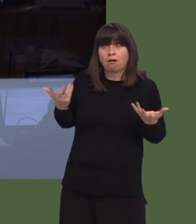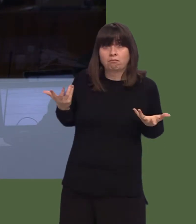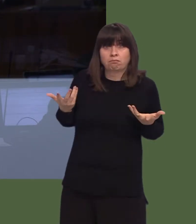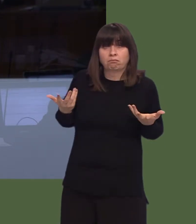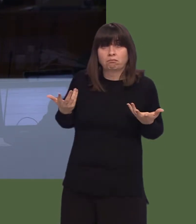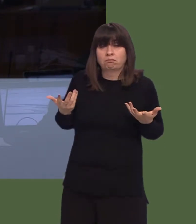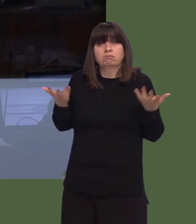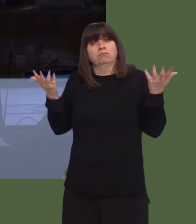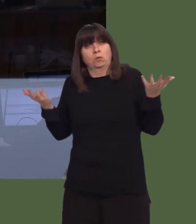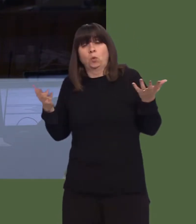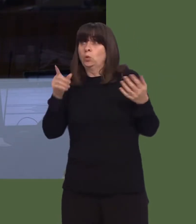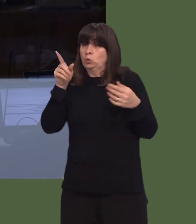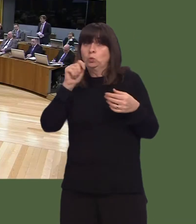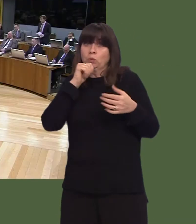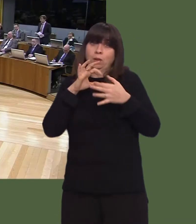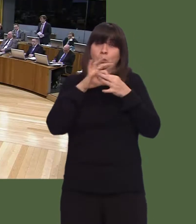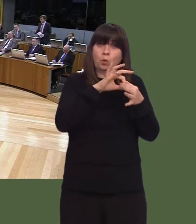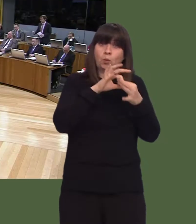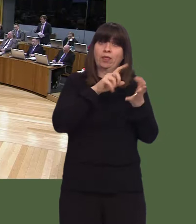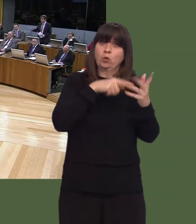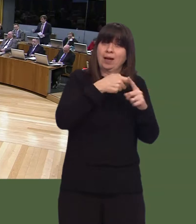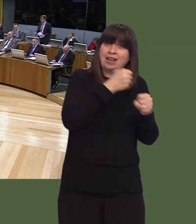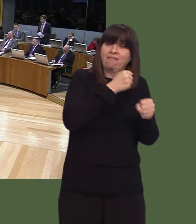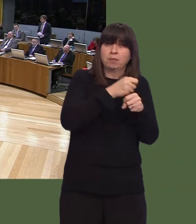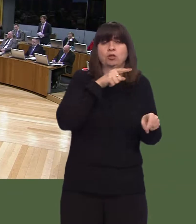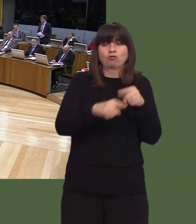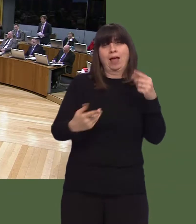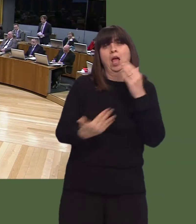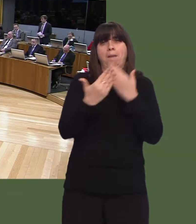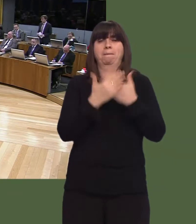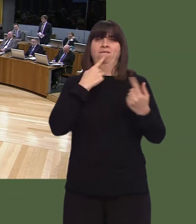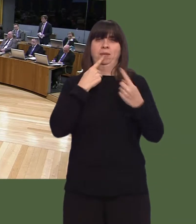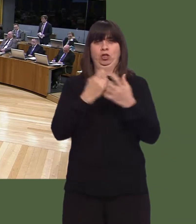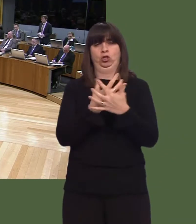that, to work with the UK Government to see if we can get that data bang up to date so that we know the scale of the problem that we're dealing with?